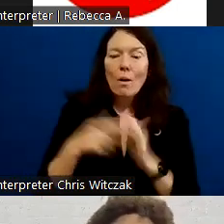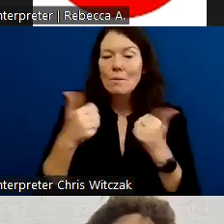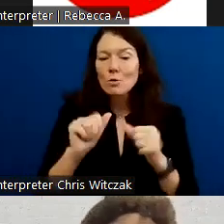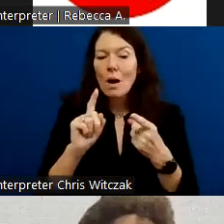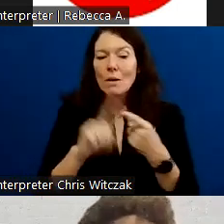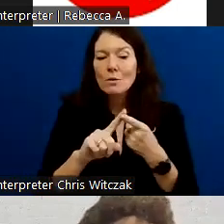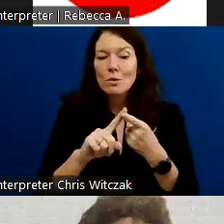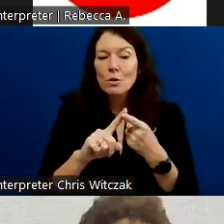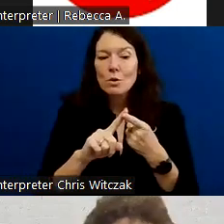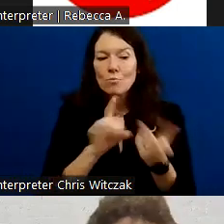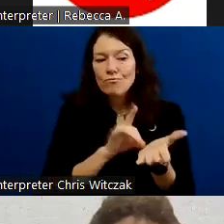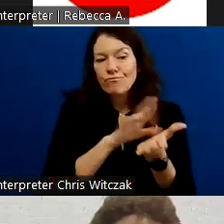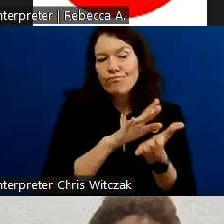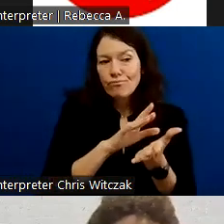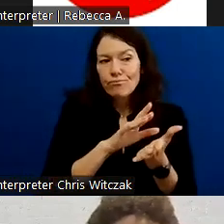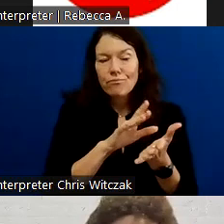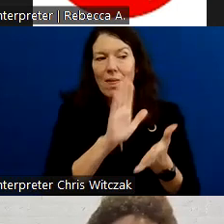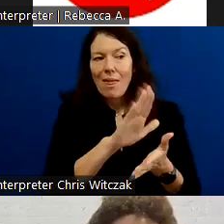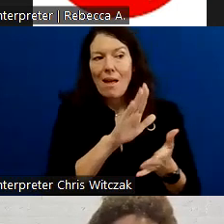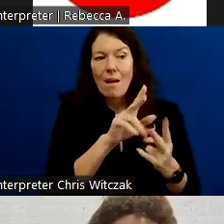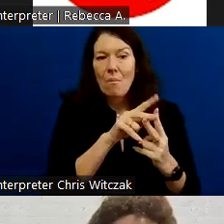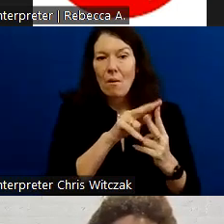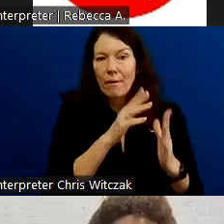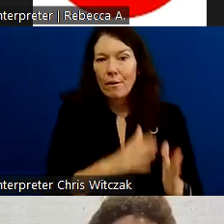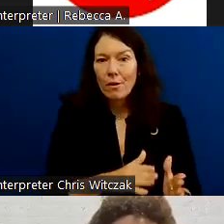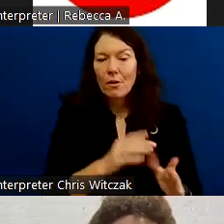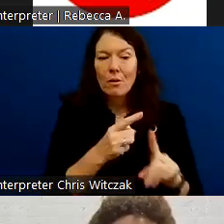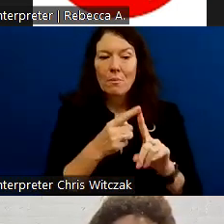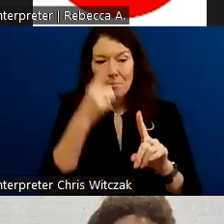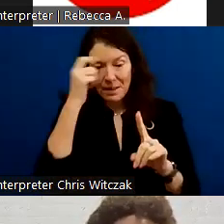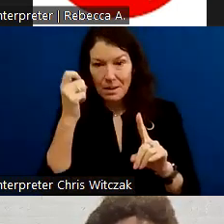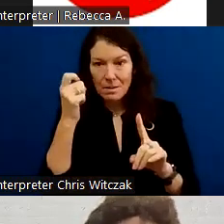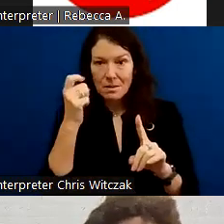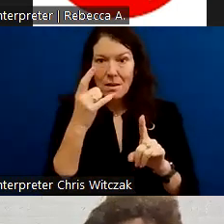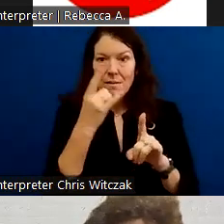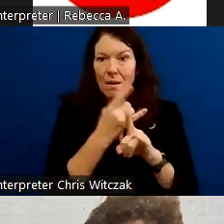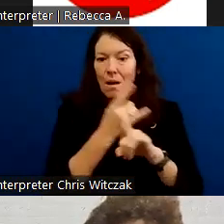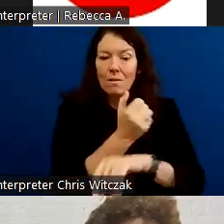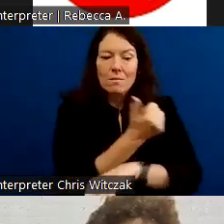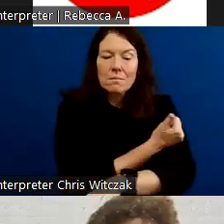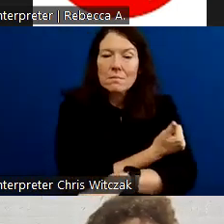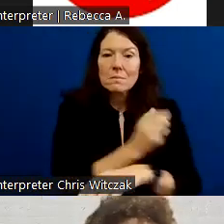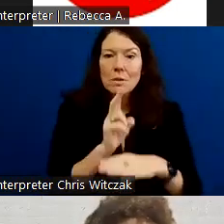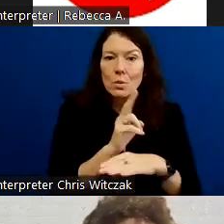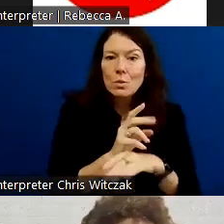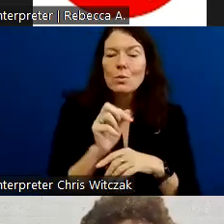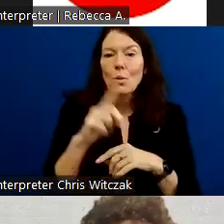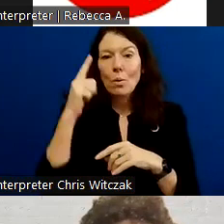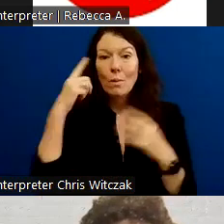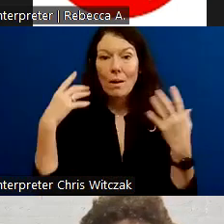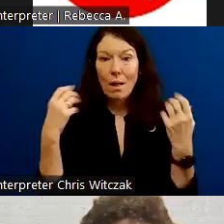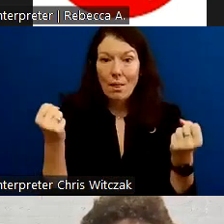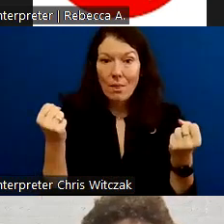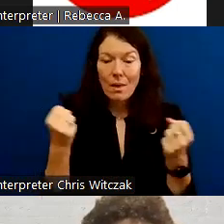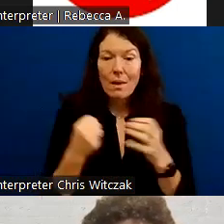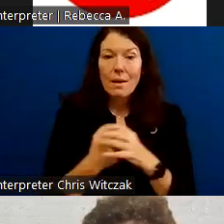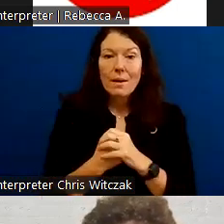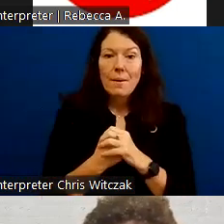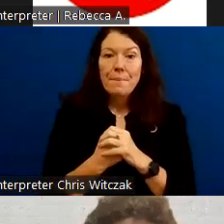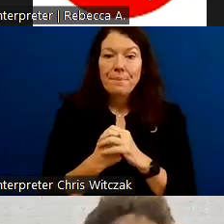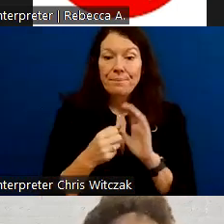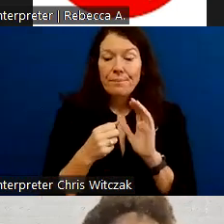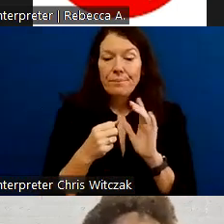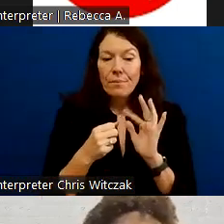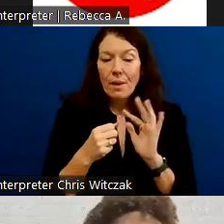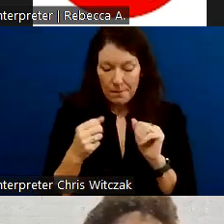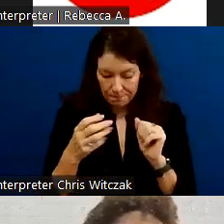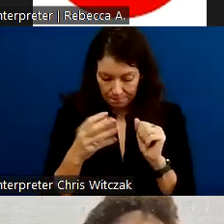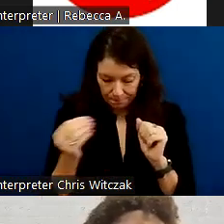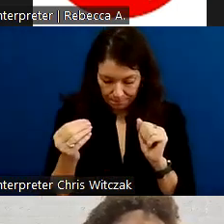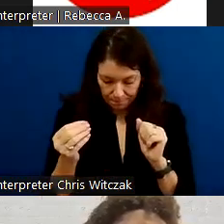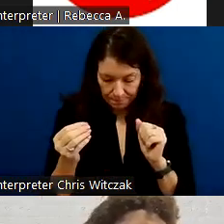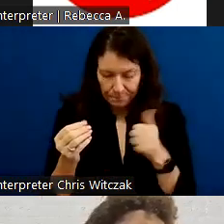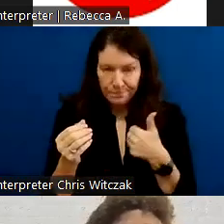partner exited and um because of substance use or mental health um diagnoses um